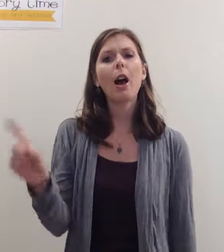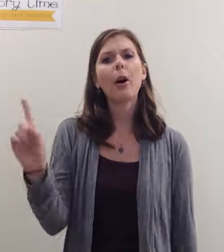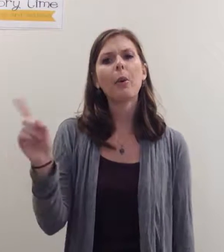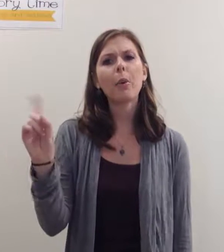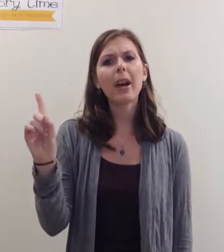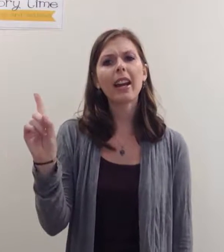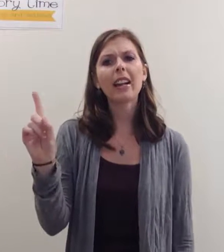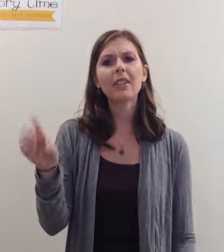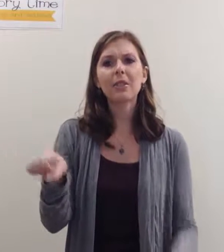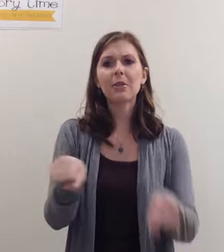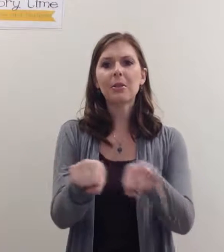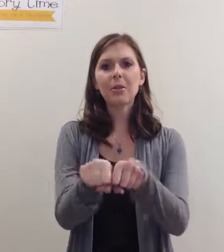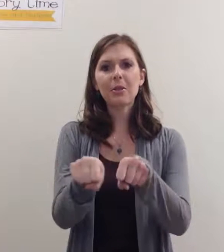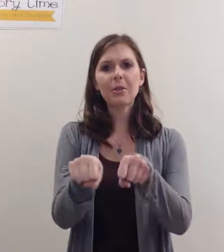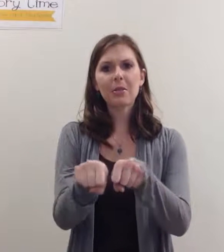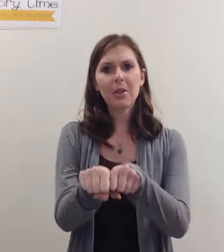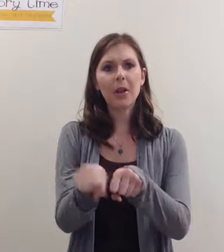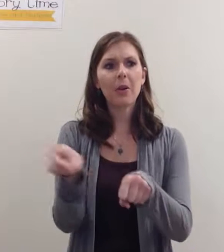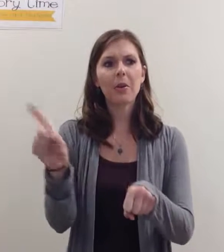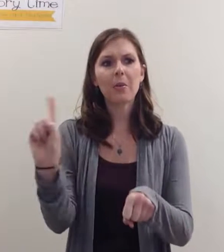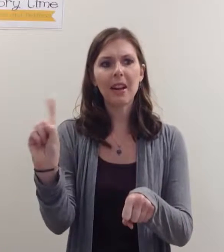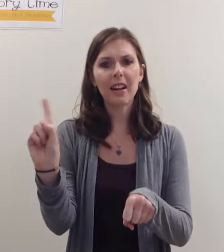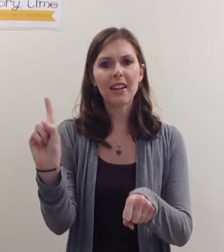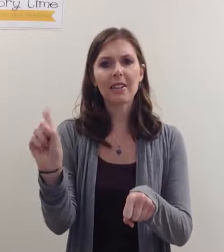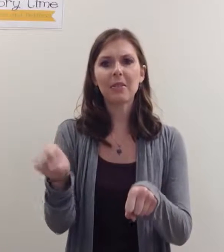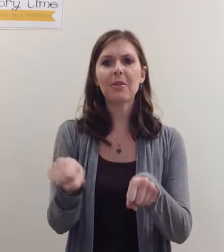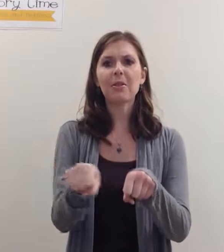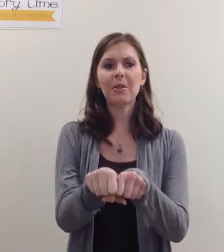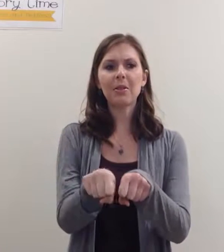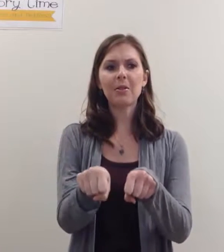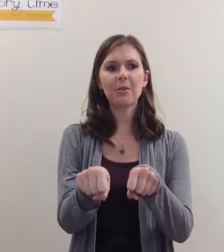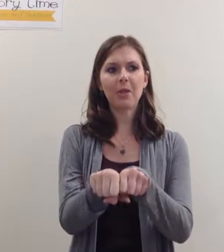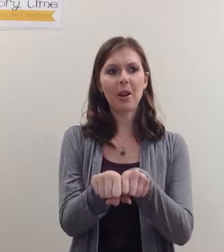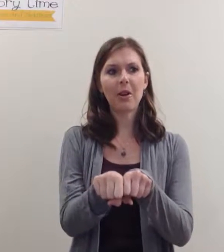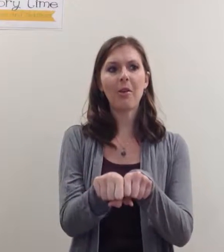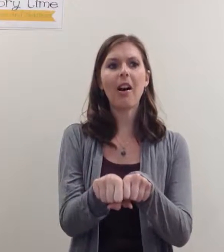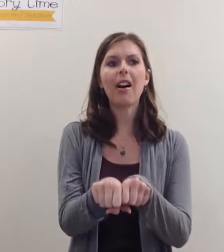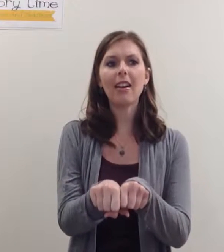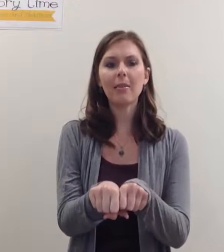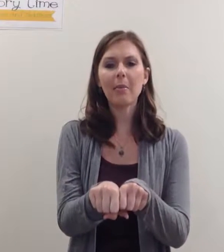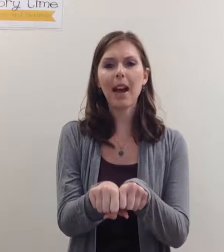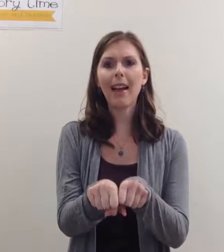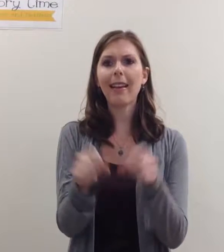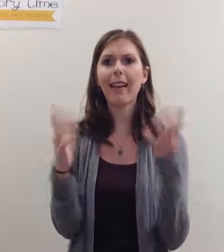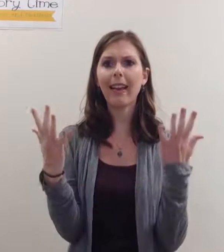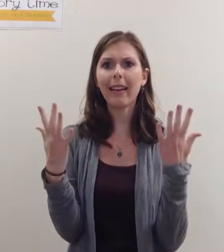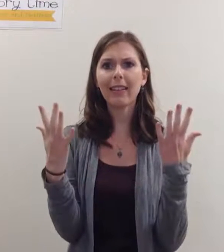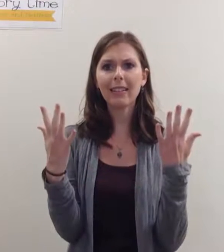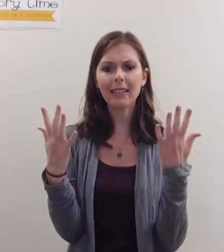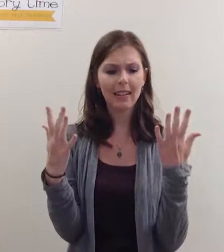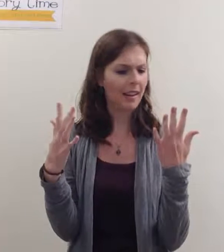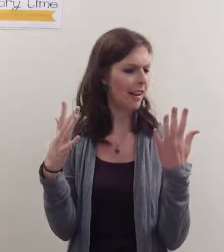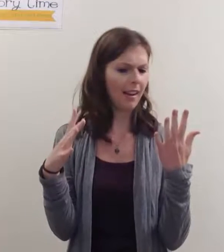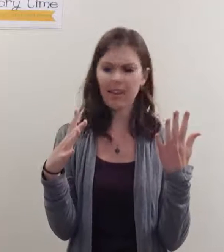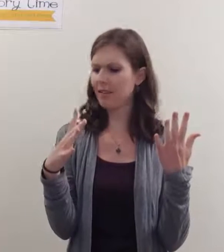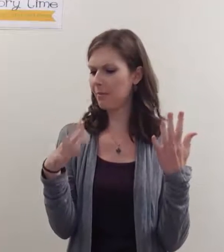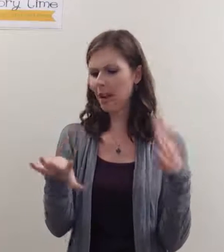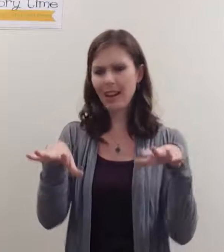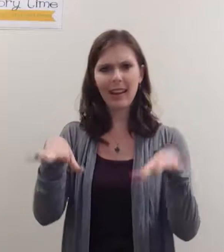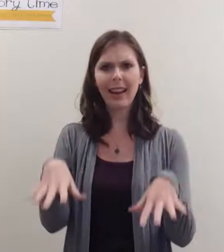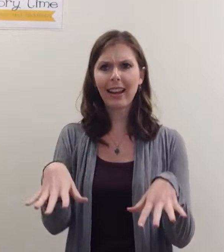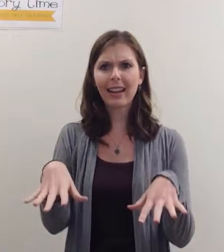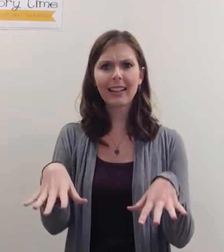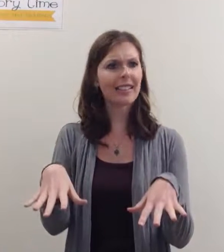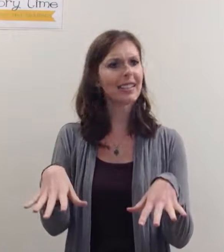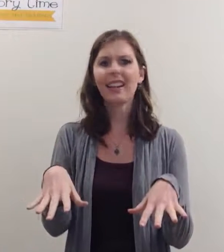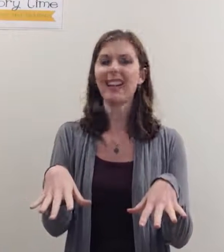Where do SHOES go? Where do SHOES go? On my hand, on my hand